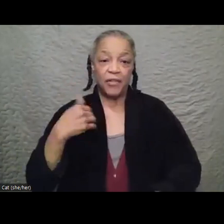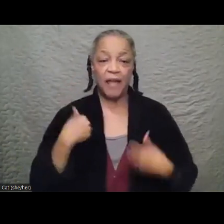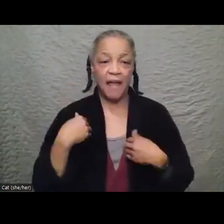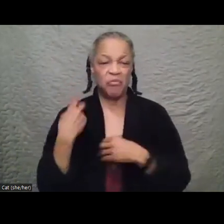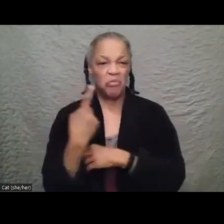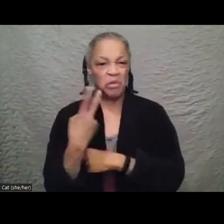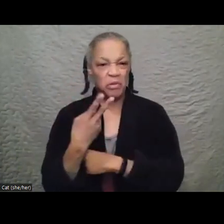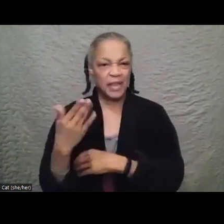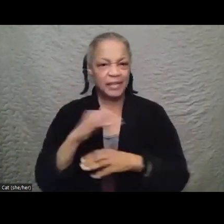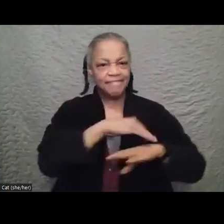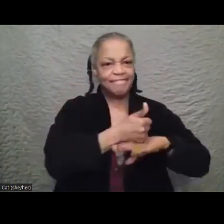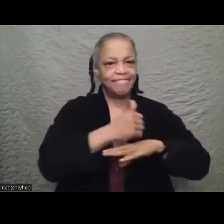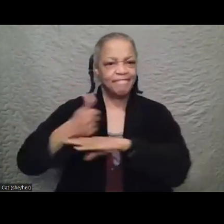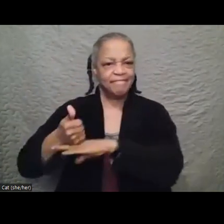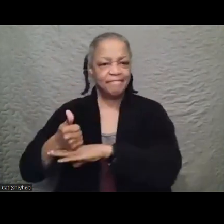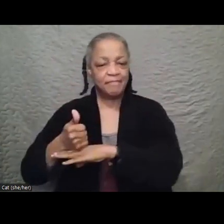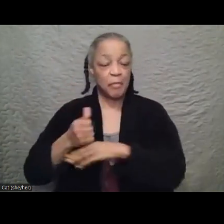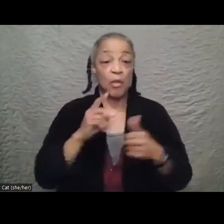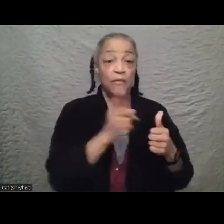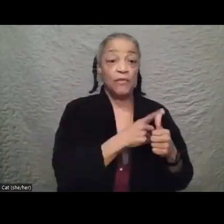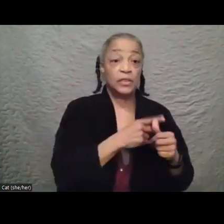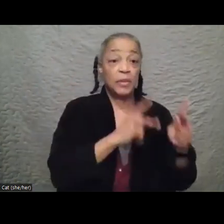First, folks need an income.